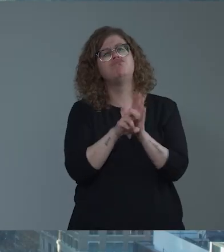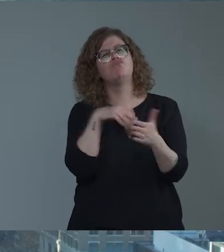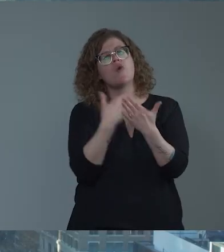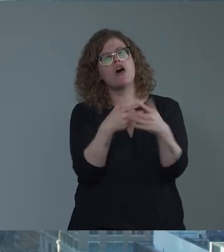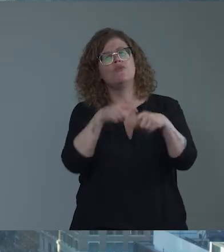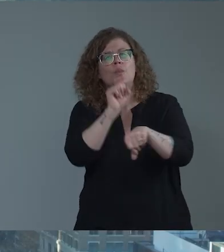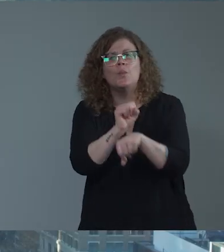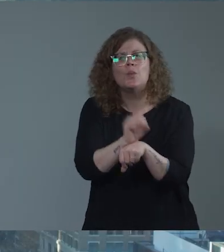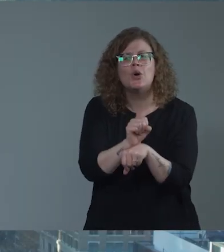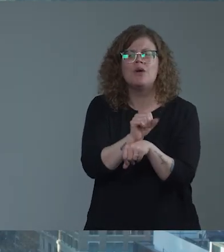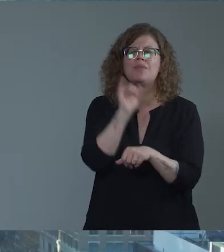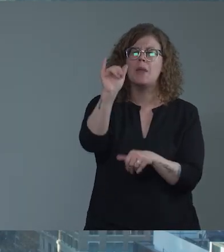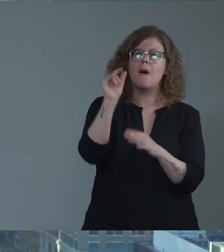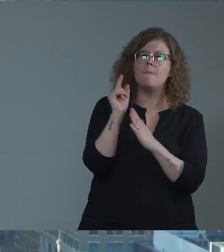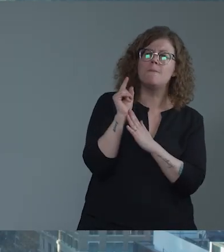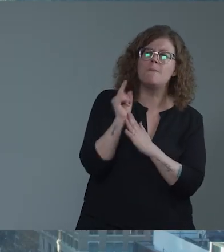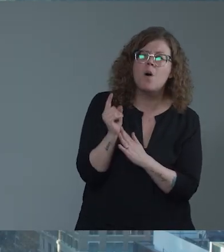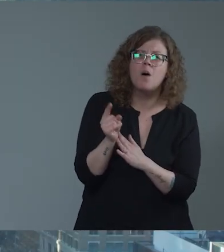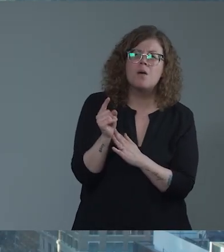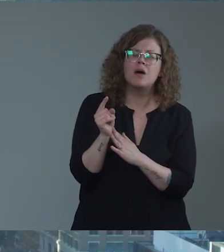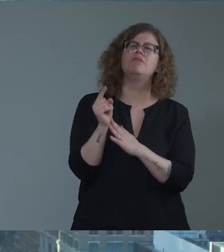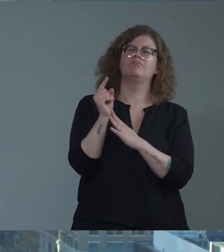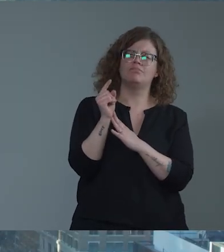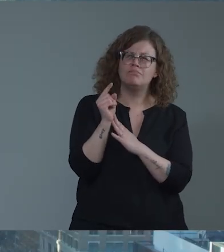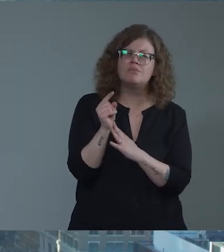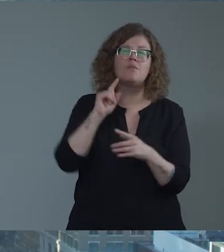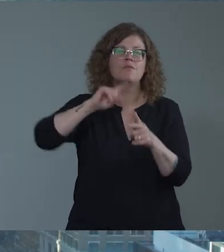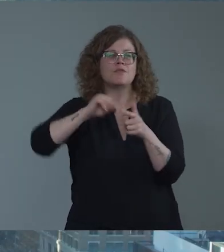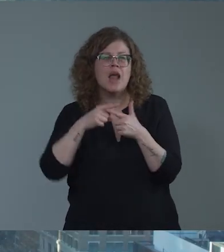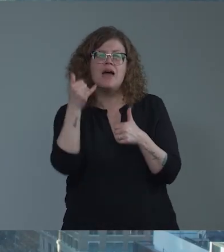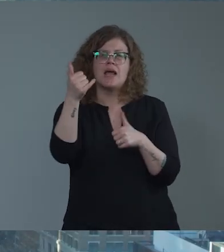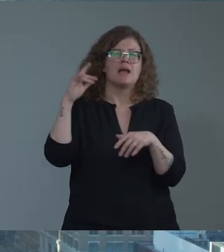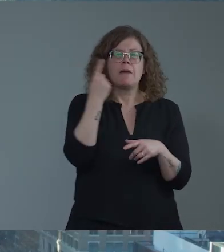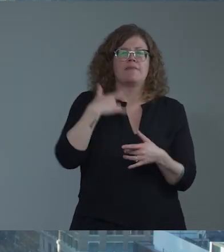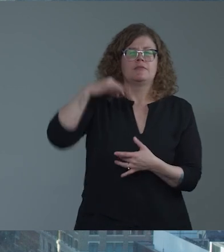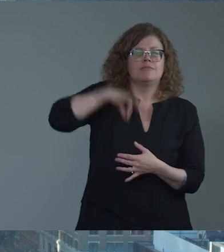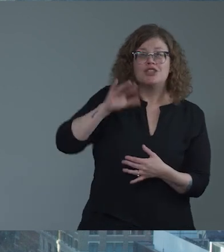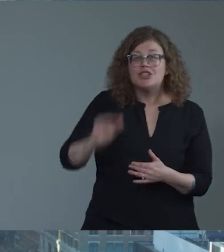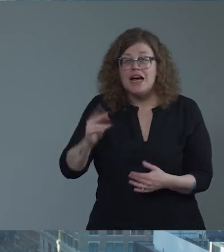is one of the first places, one of the first layers where that starts